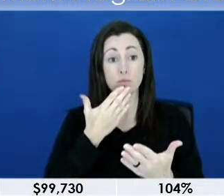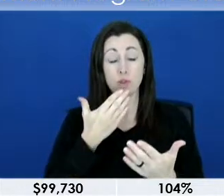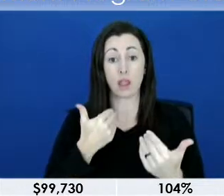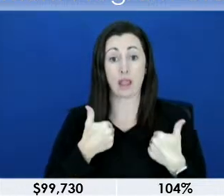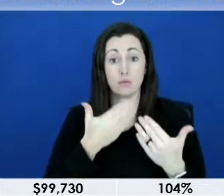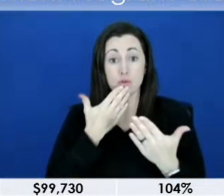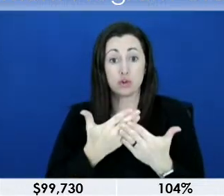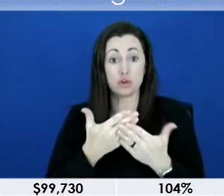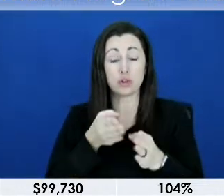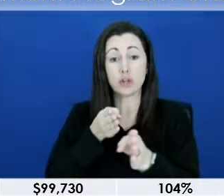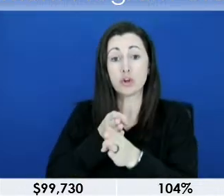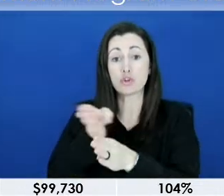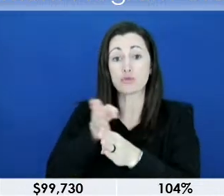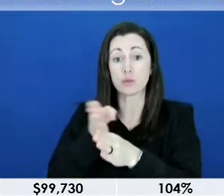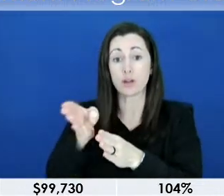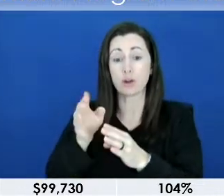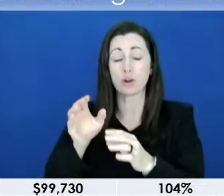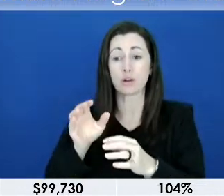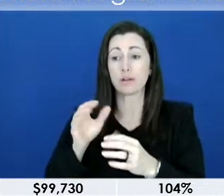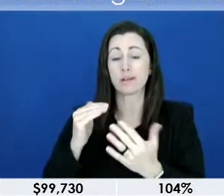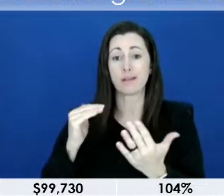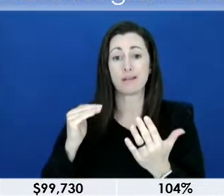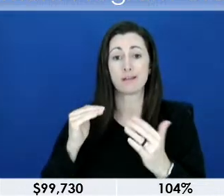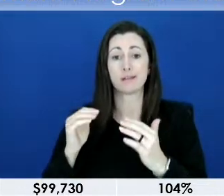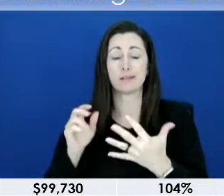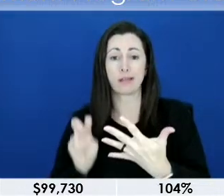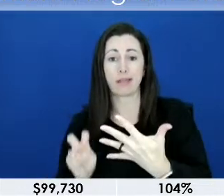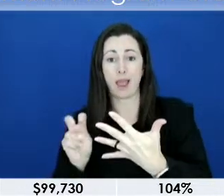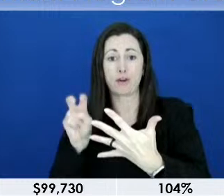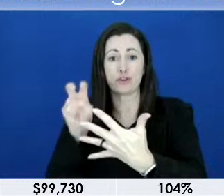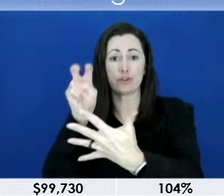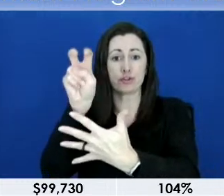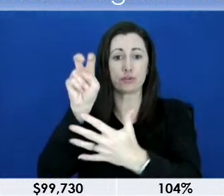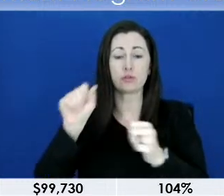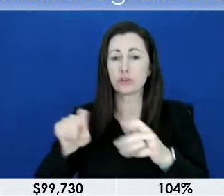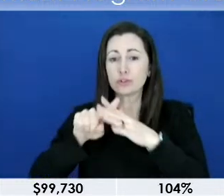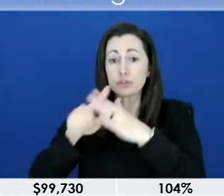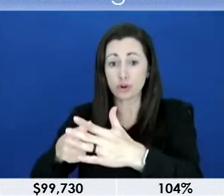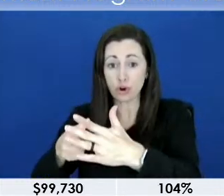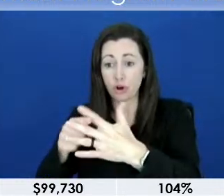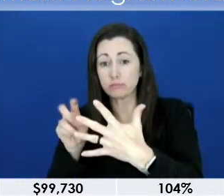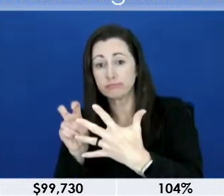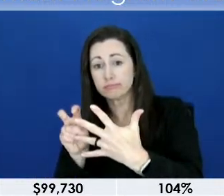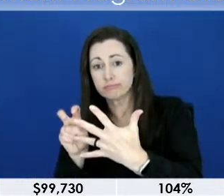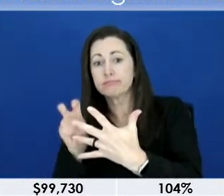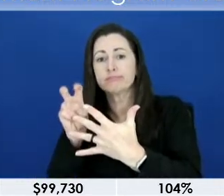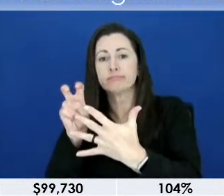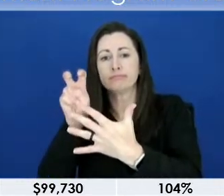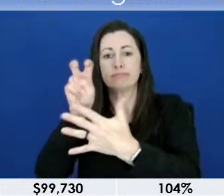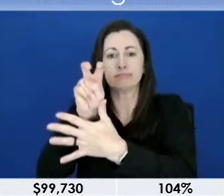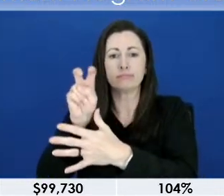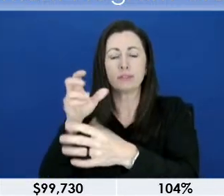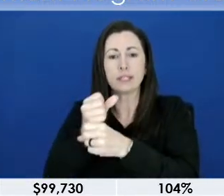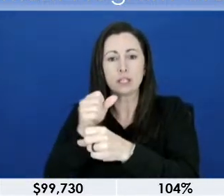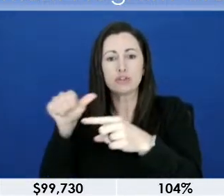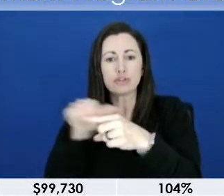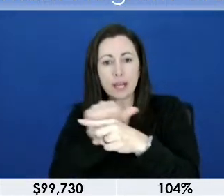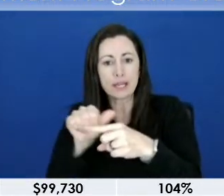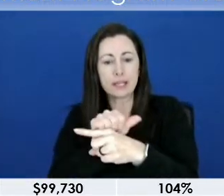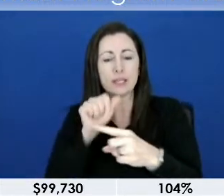AND IT HAS A VERY GOOD CAREER